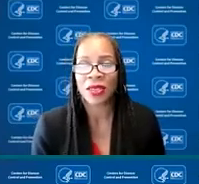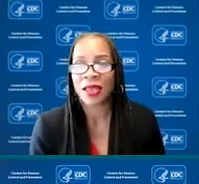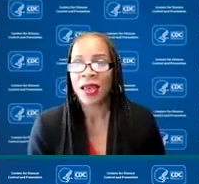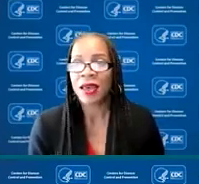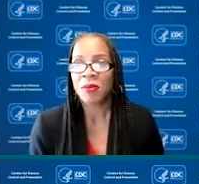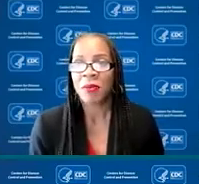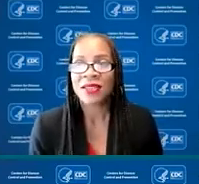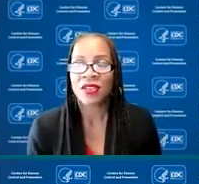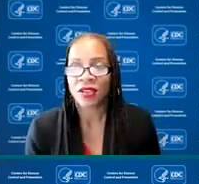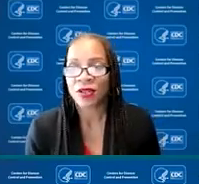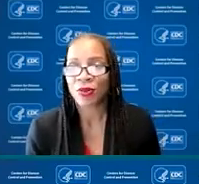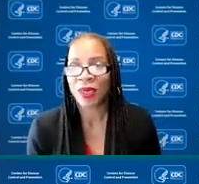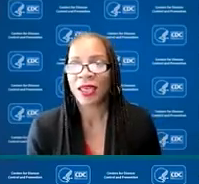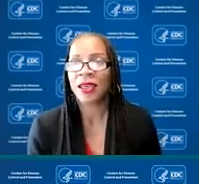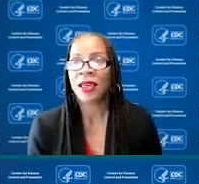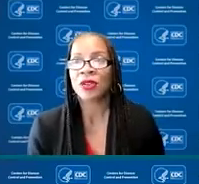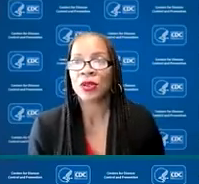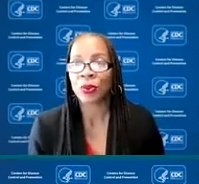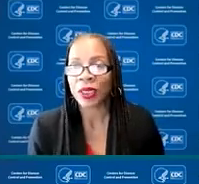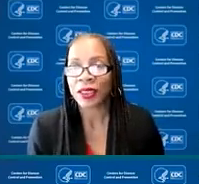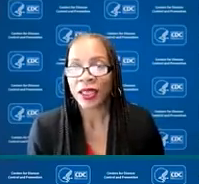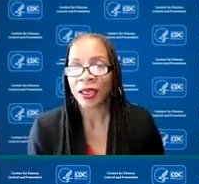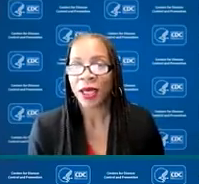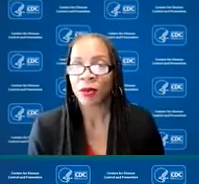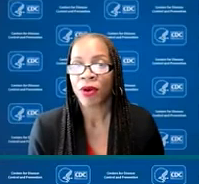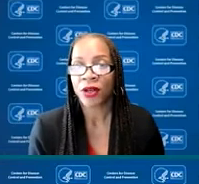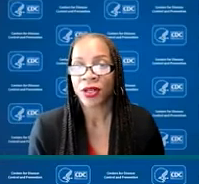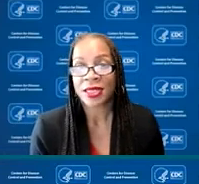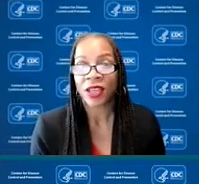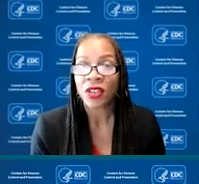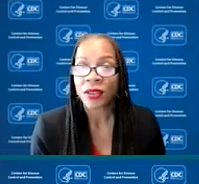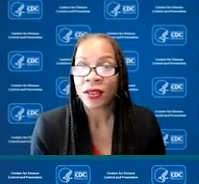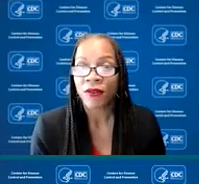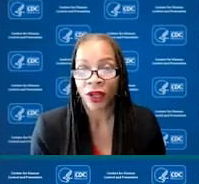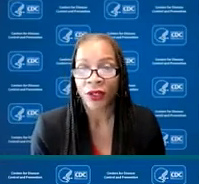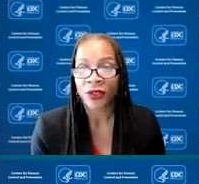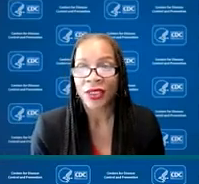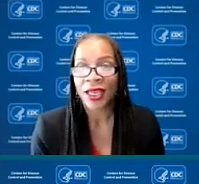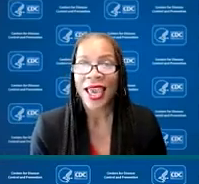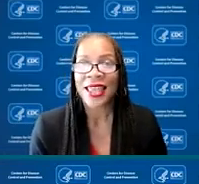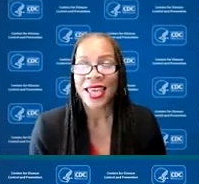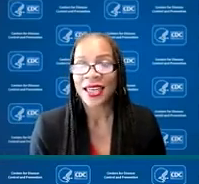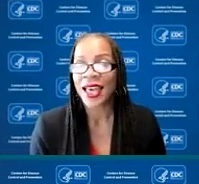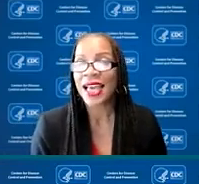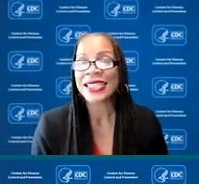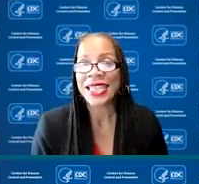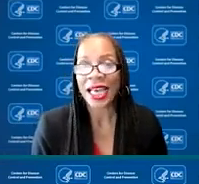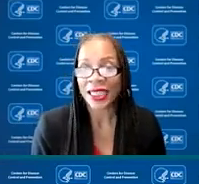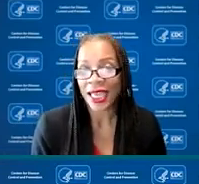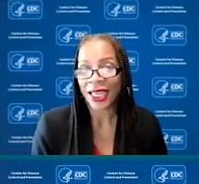my suggestions would be to really think about the prioritization first and then delegating,